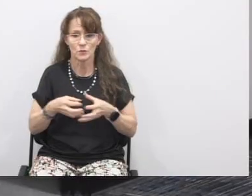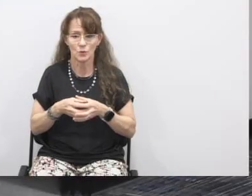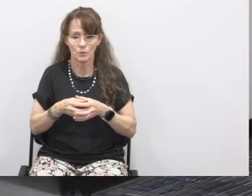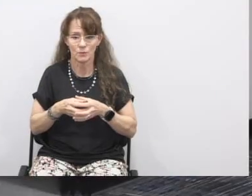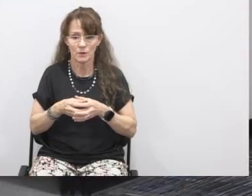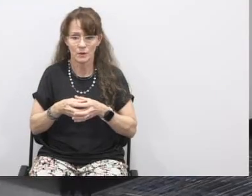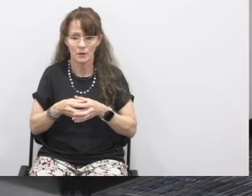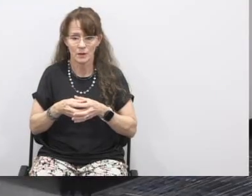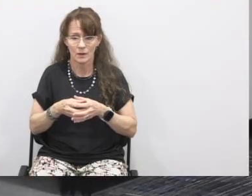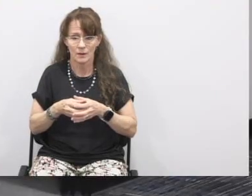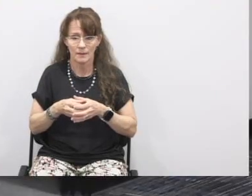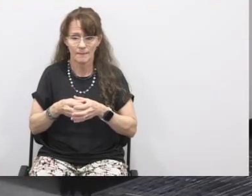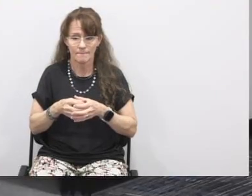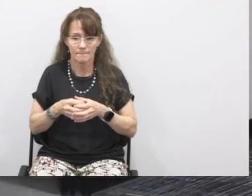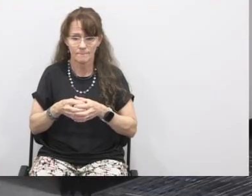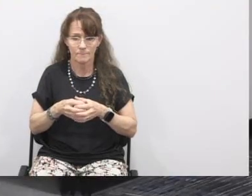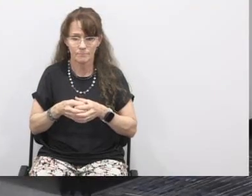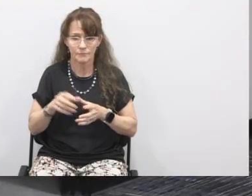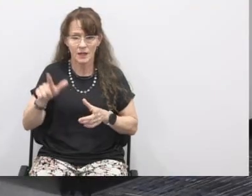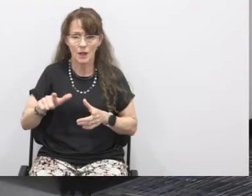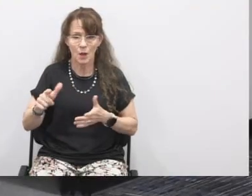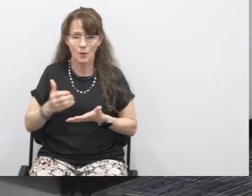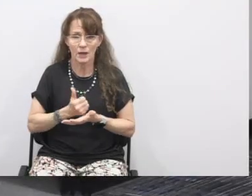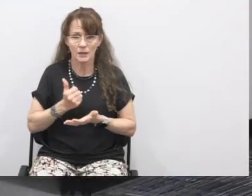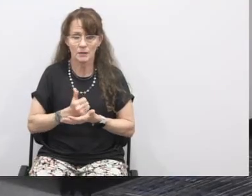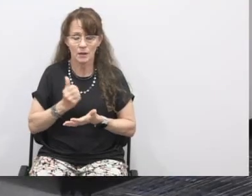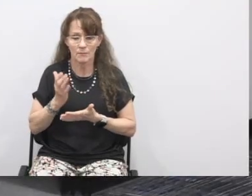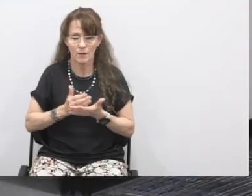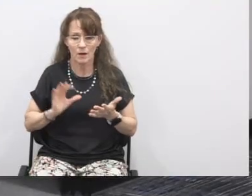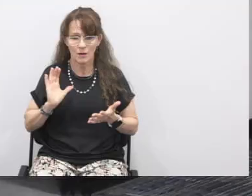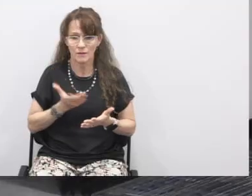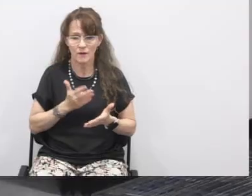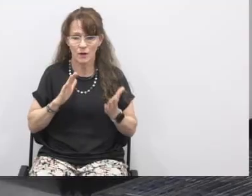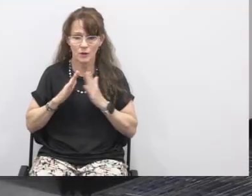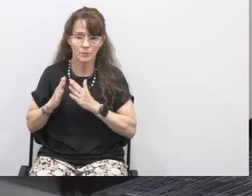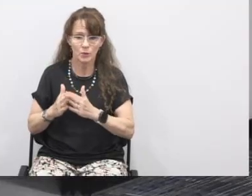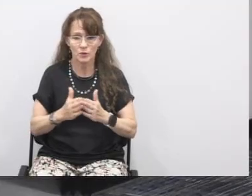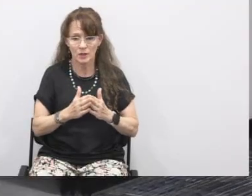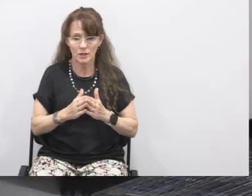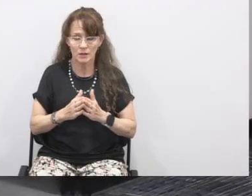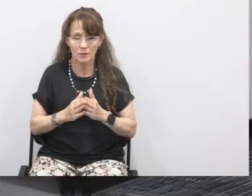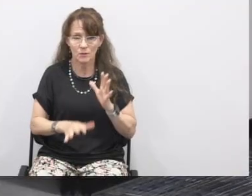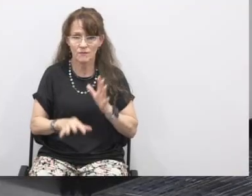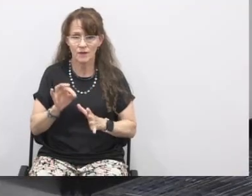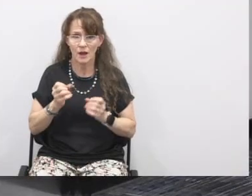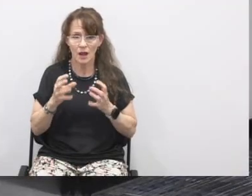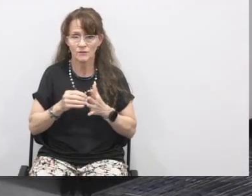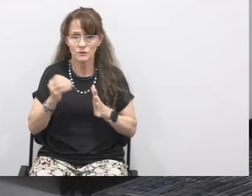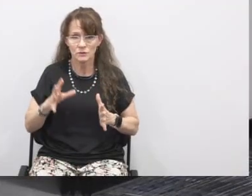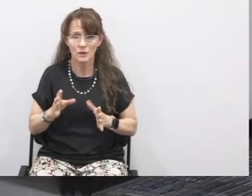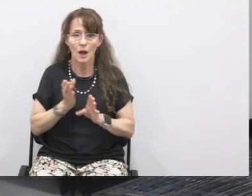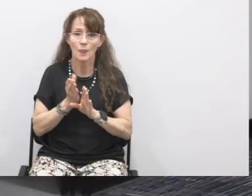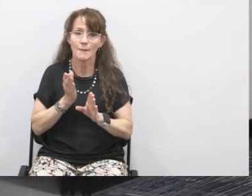a more low income part of our community. And we found that a lot of those students take the bus.